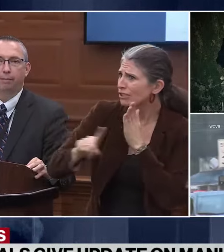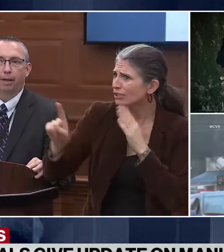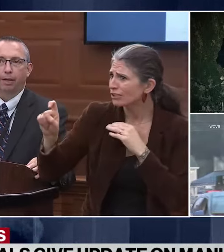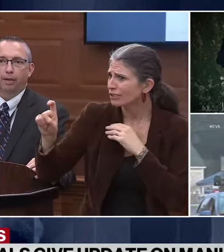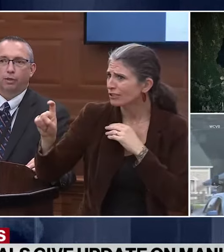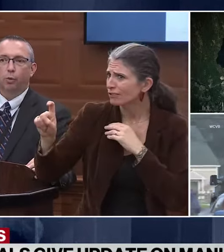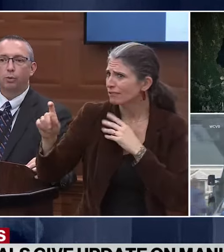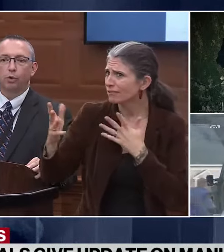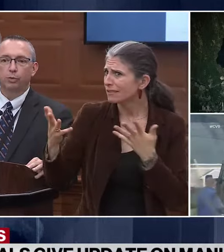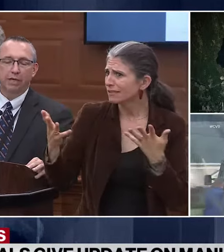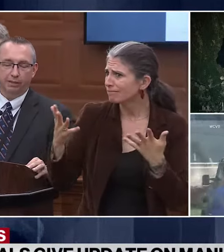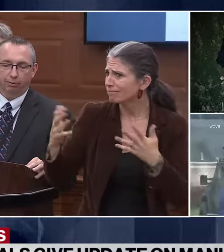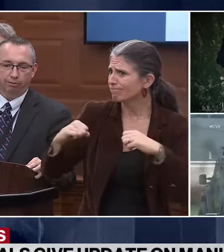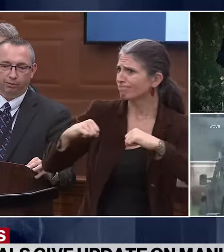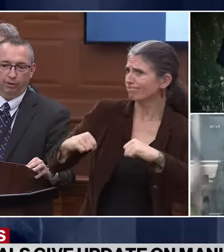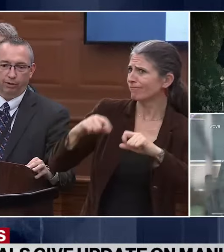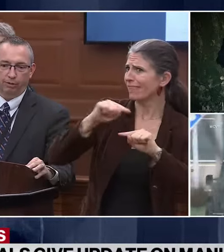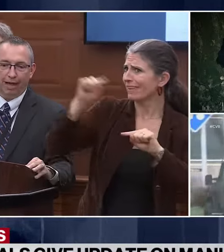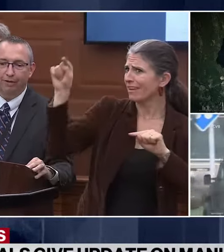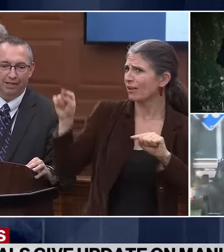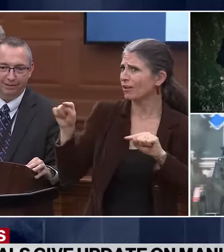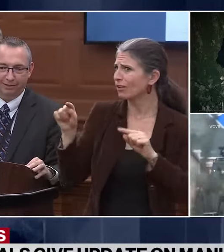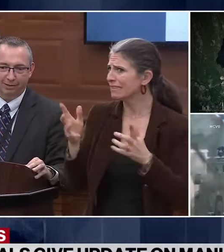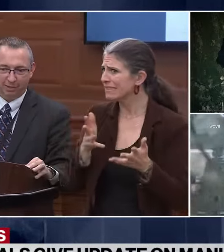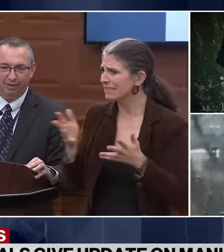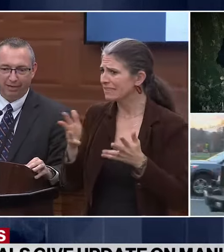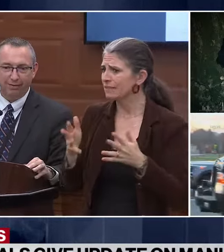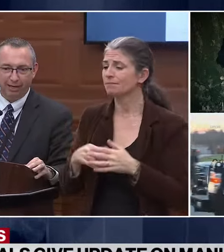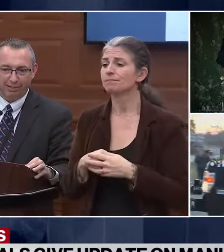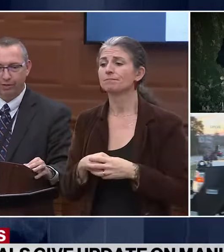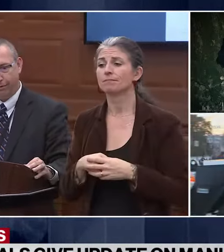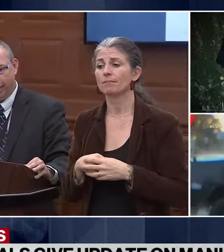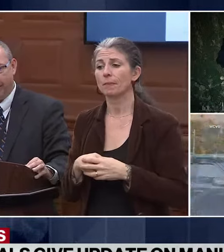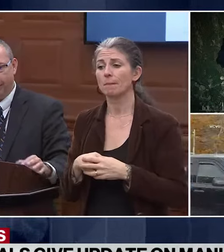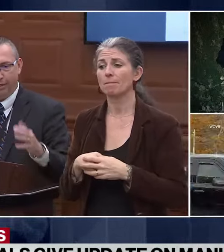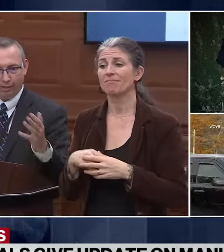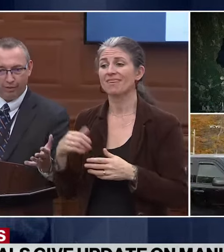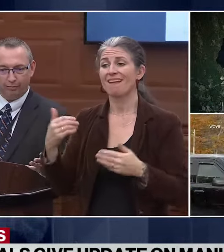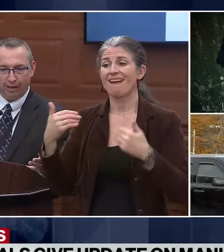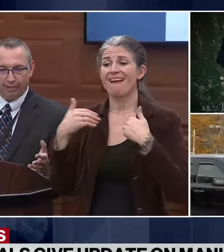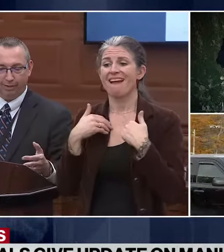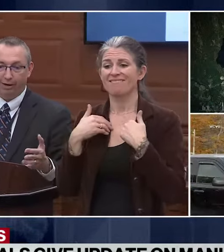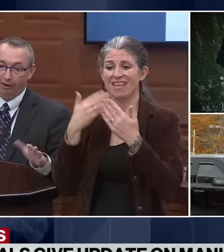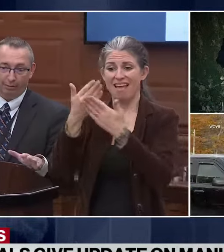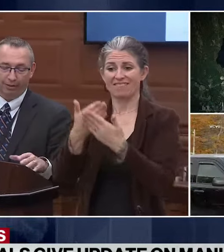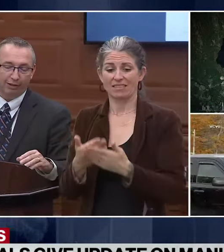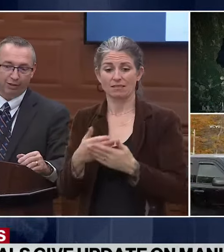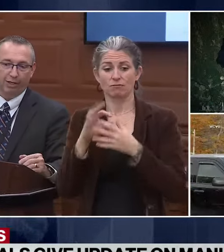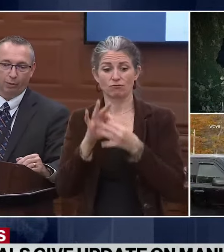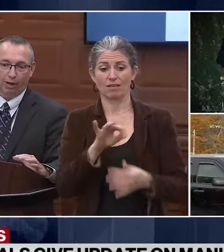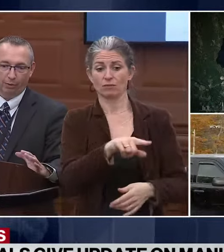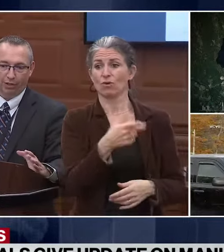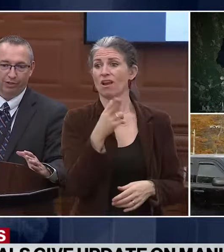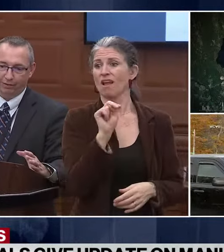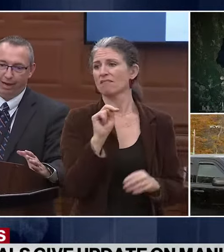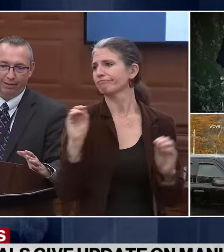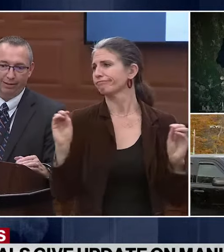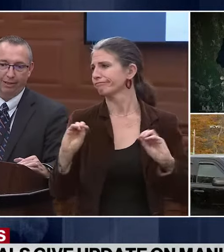CHECKS IN PLACE. YEAH, SURE. SO SO WE WON'T SPEAK